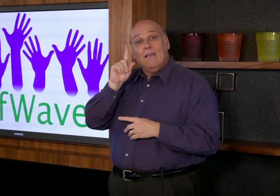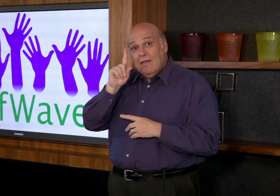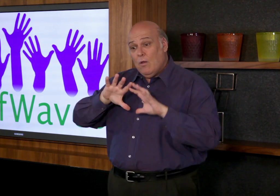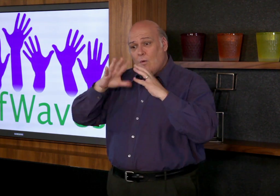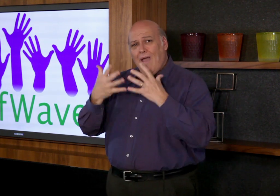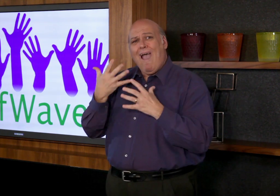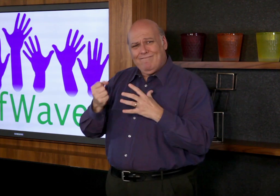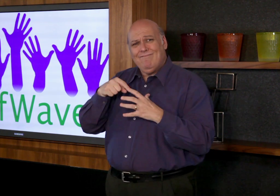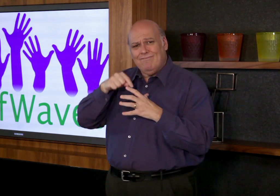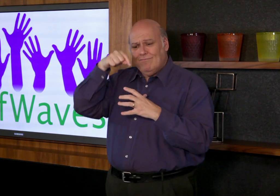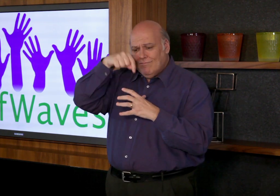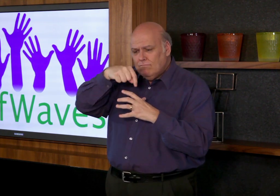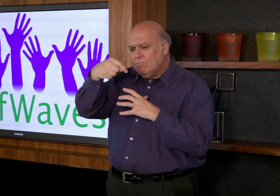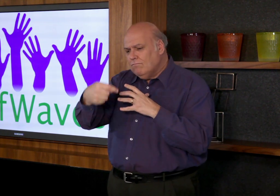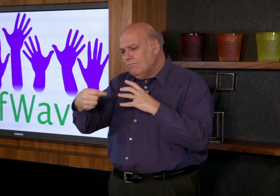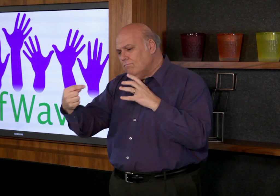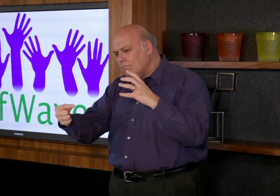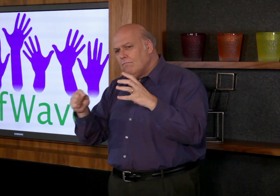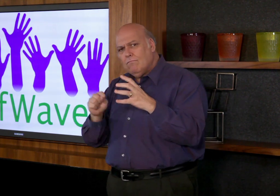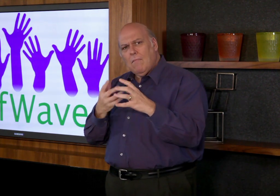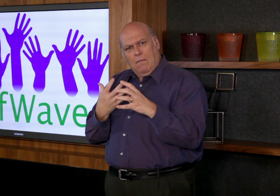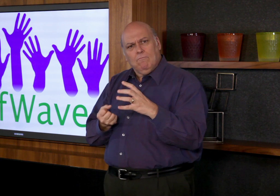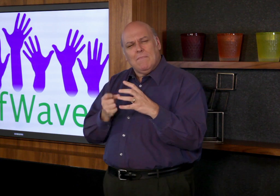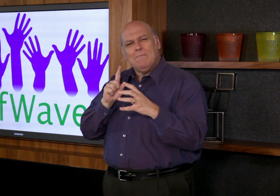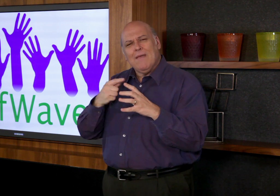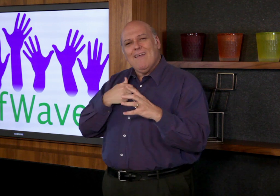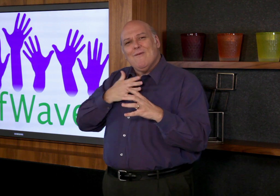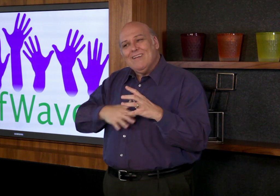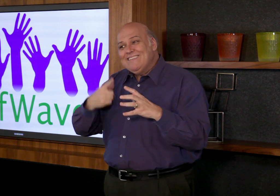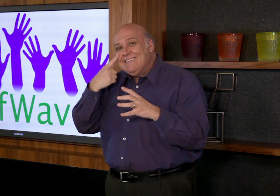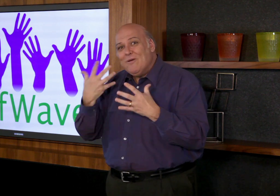own boss! There are Deaf businesses around the world, but I would like to see a